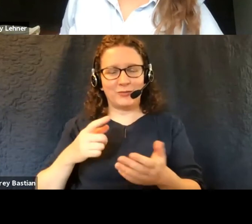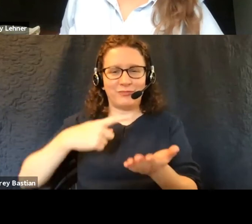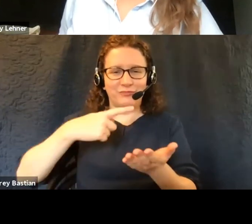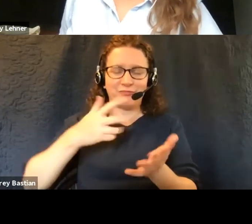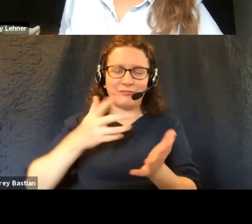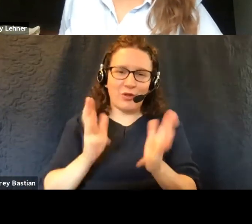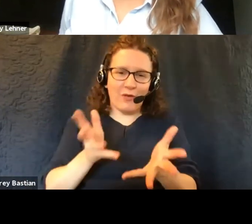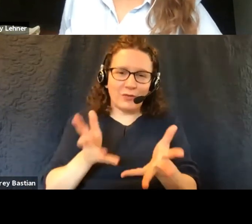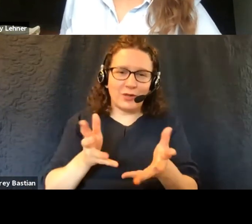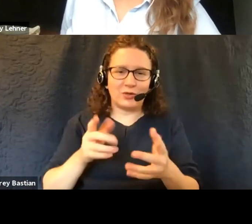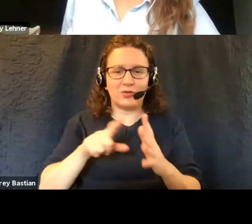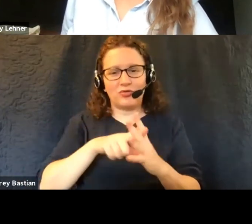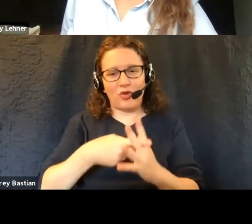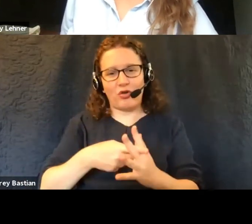I've experienced.